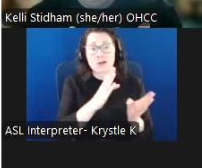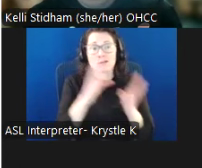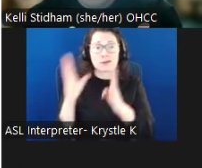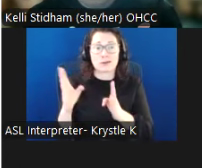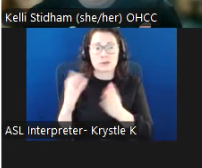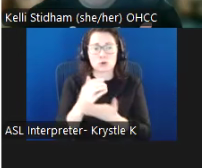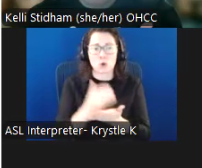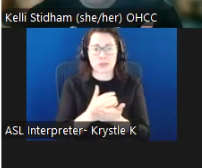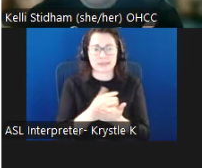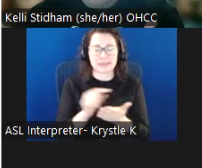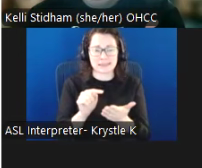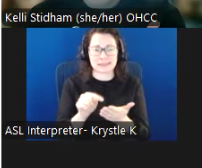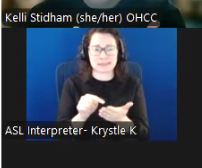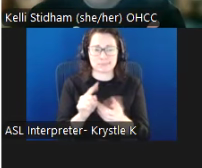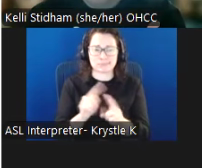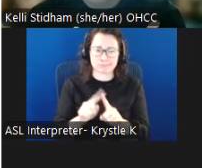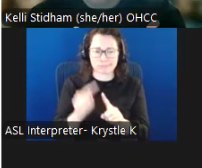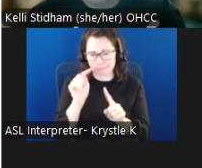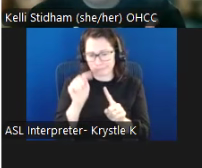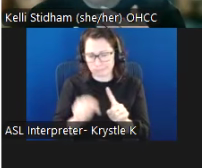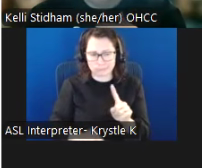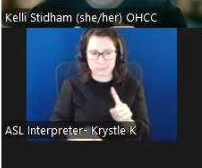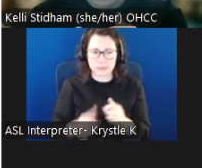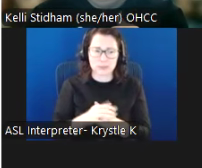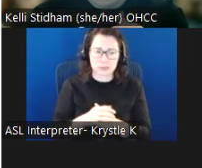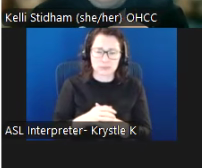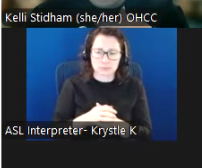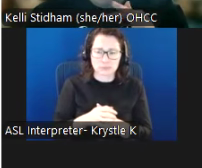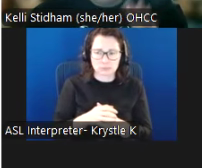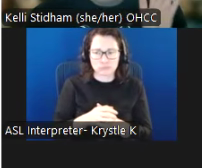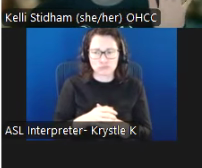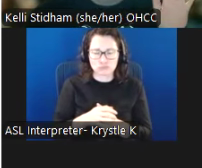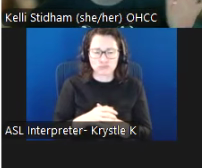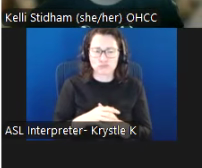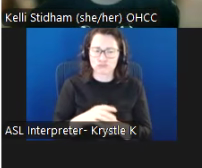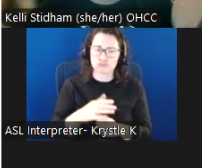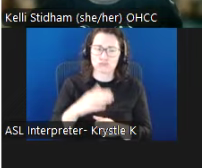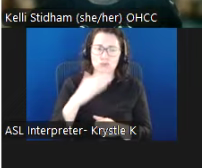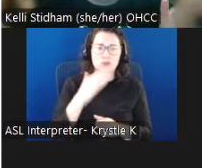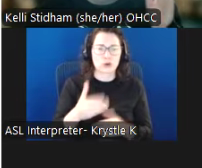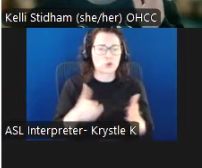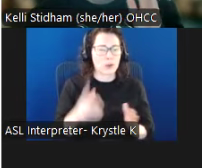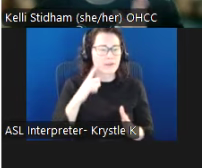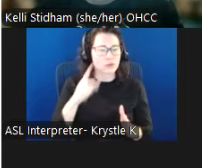behind this tab. So, um there's it's